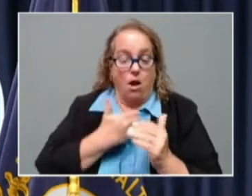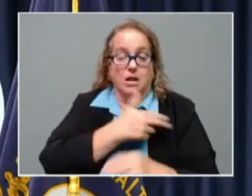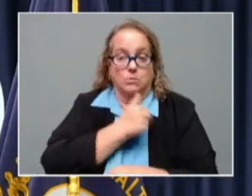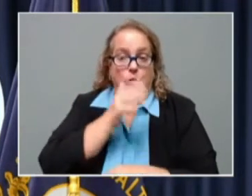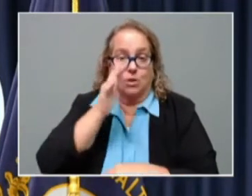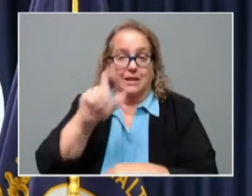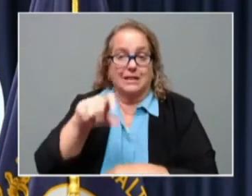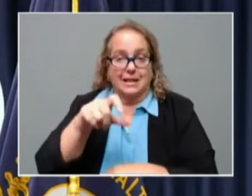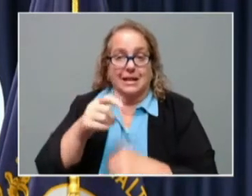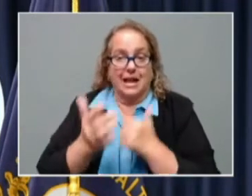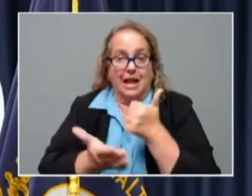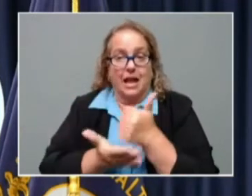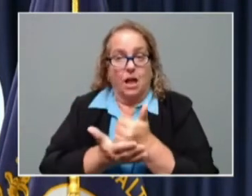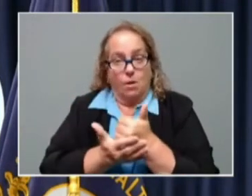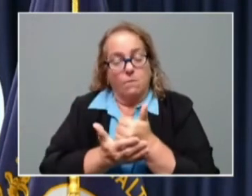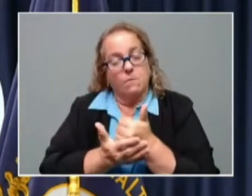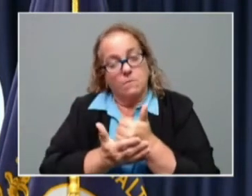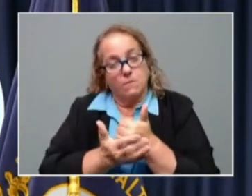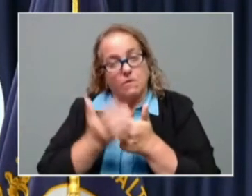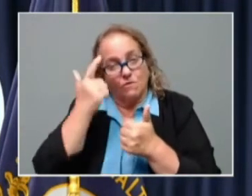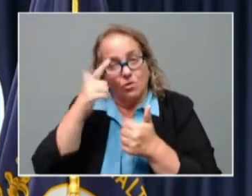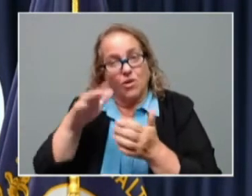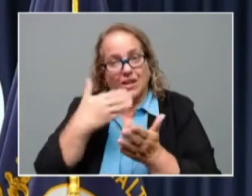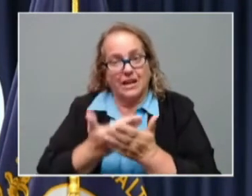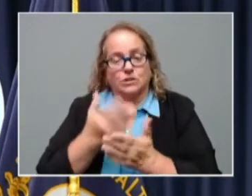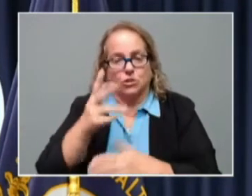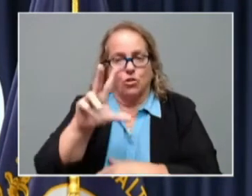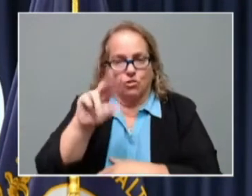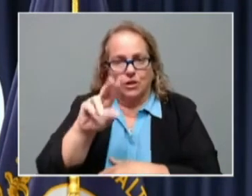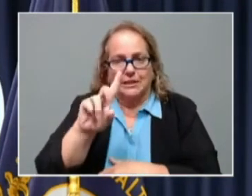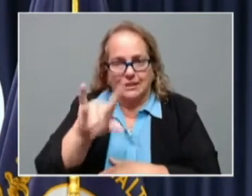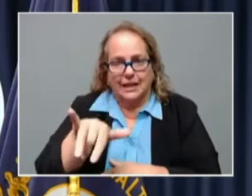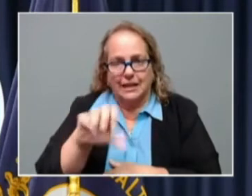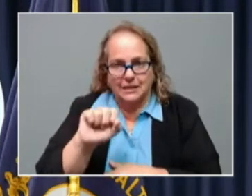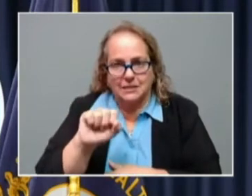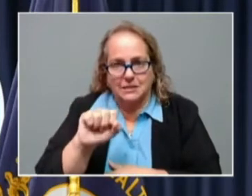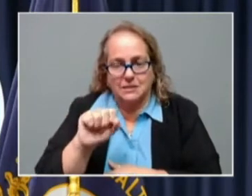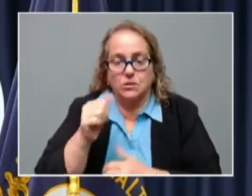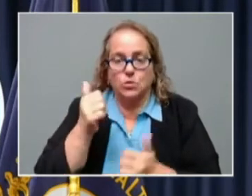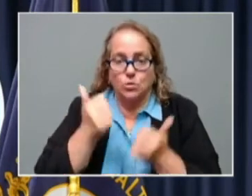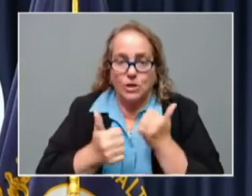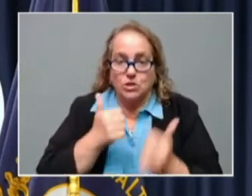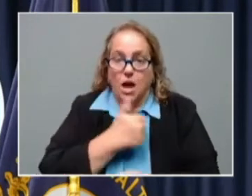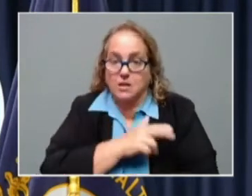some degree for the next 30 days, which hospitals when and where can can move.